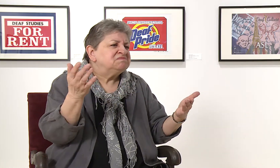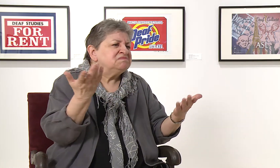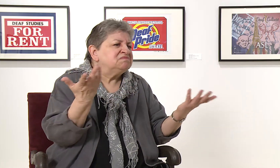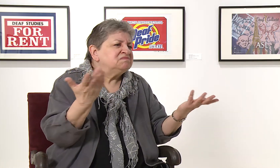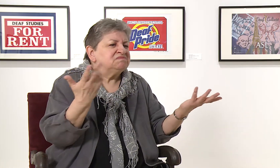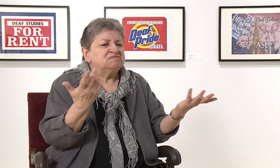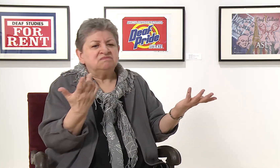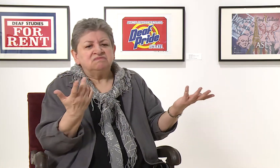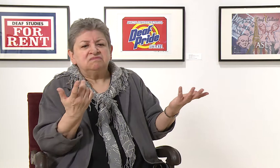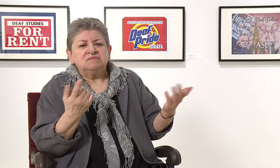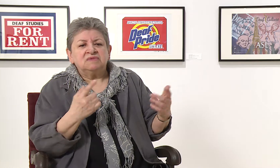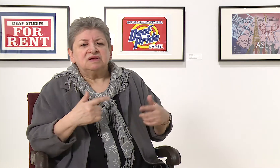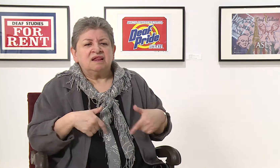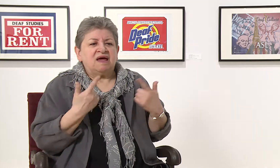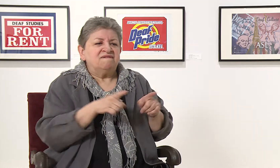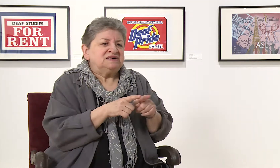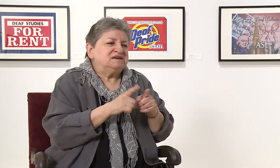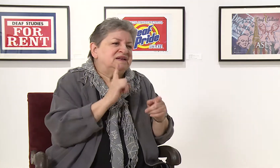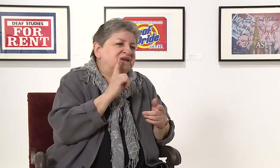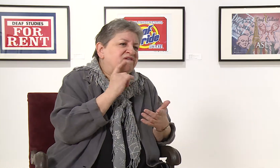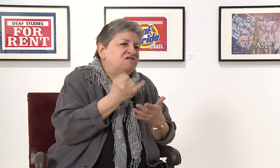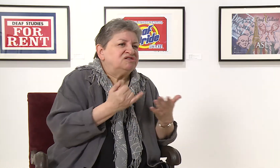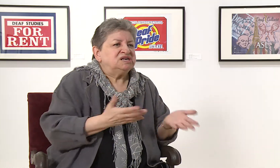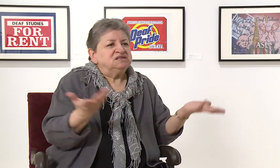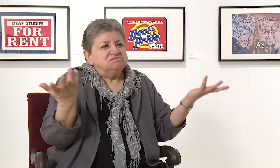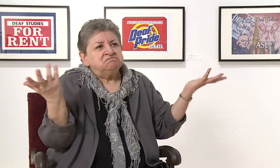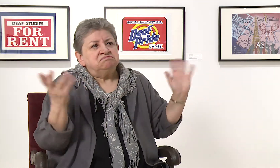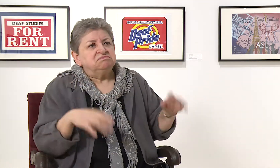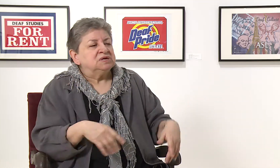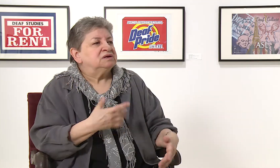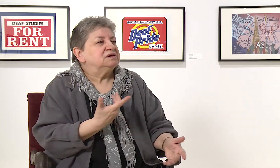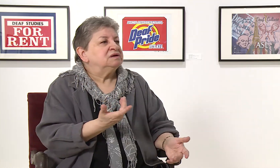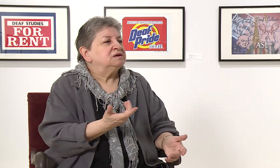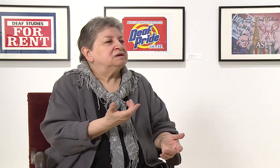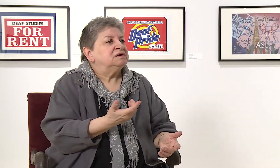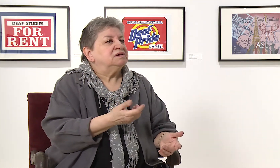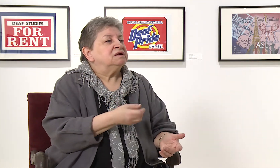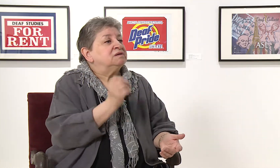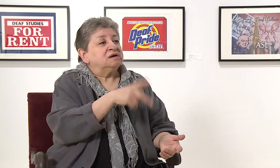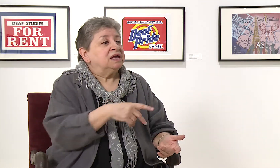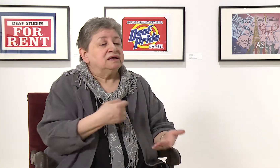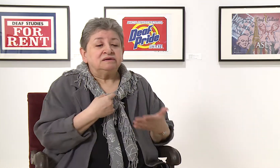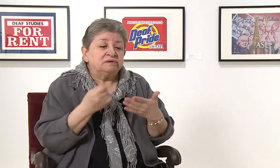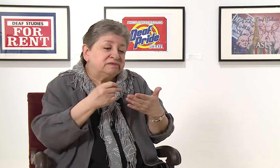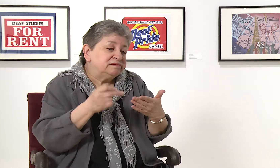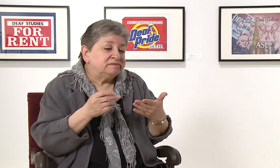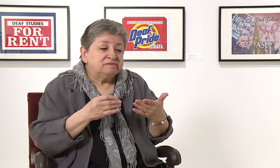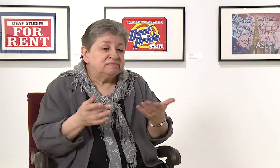about the event. She told me it would be about her life as a Deaf artist.